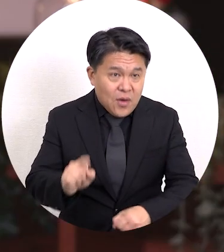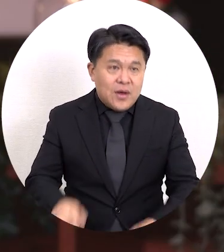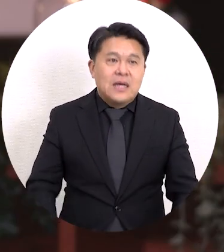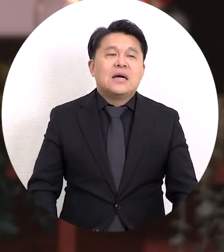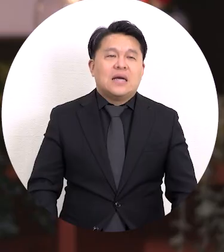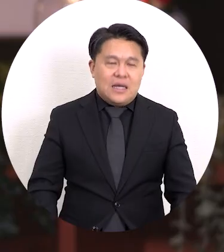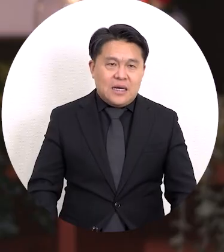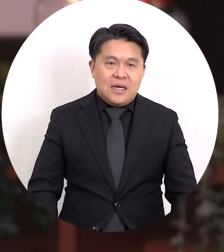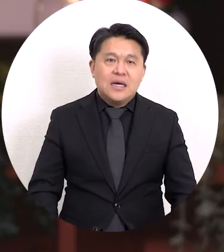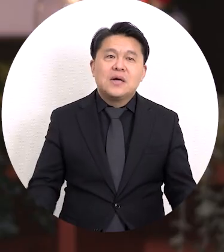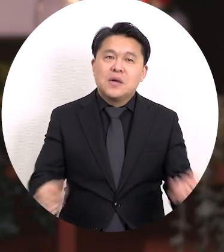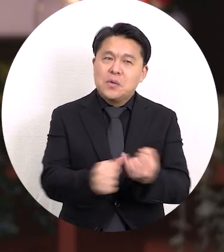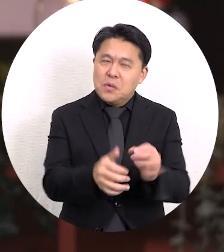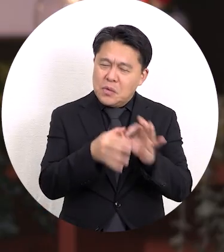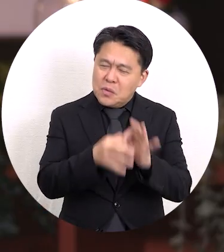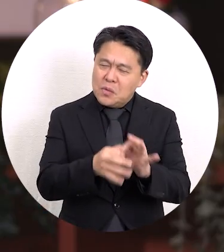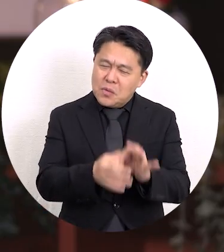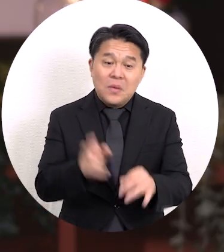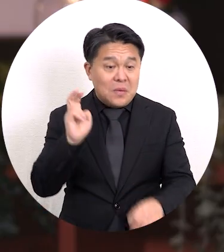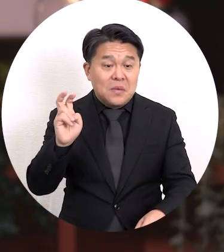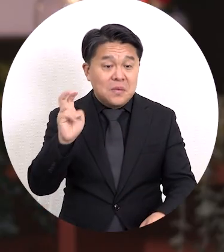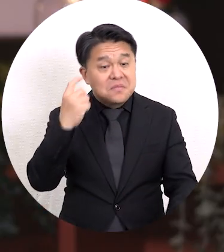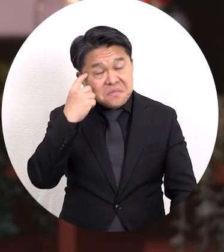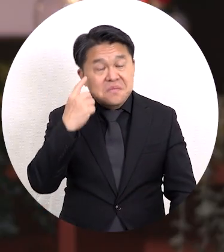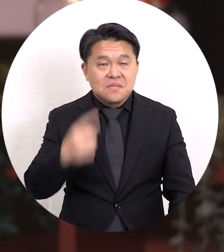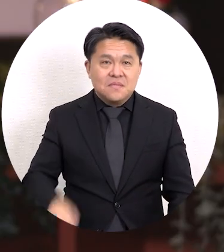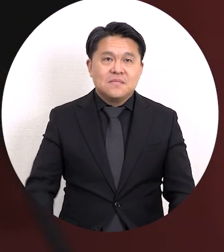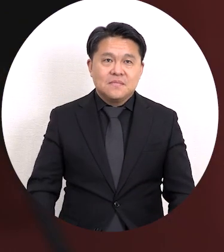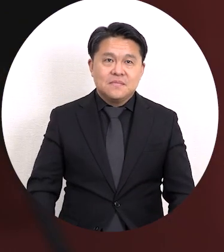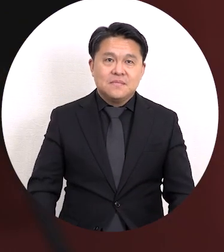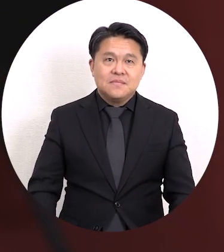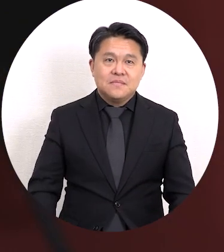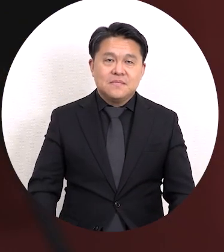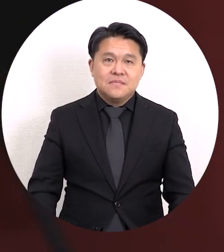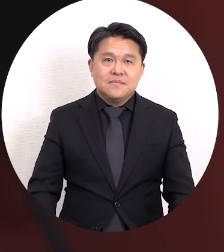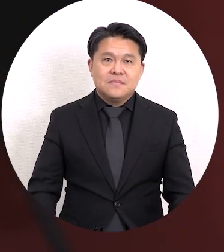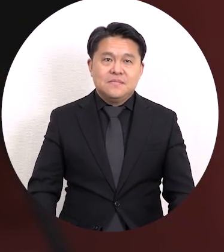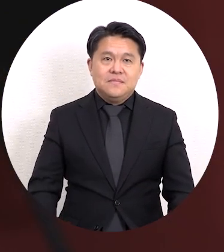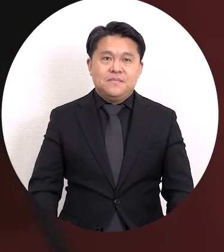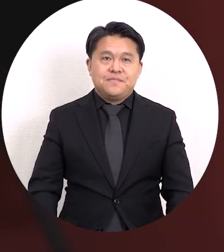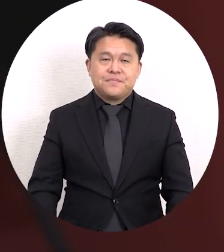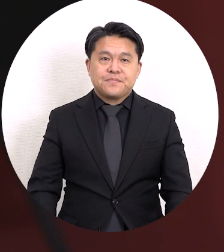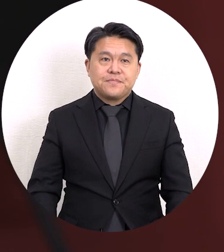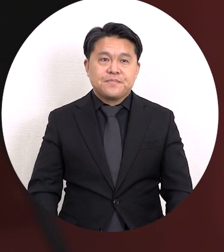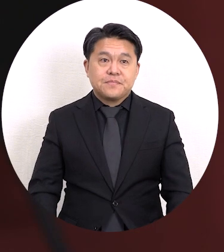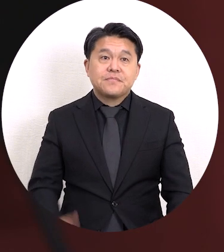must be related to mating. What's clear is that